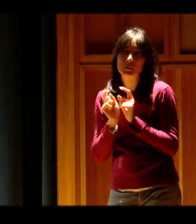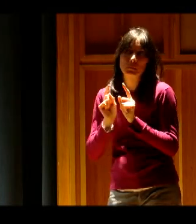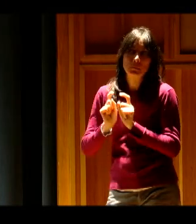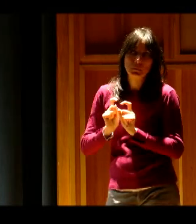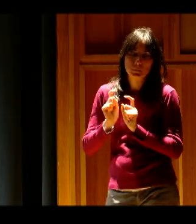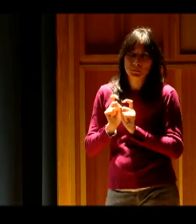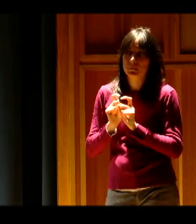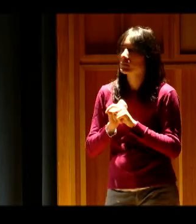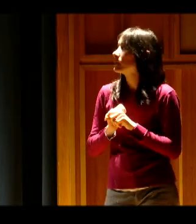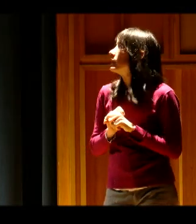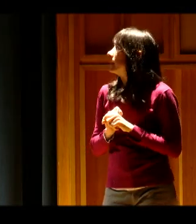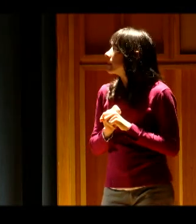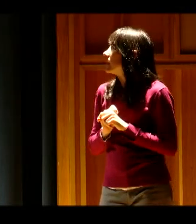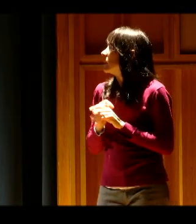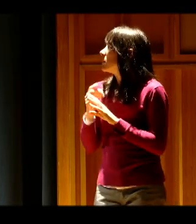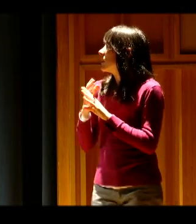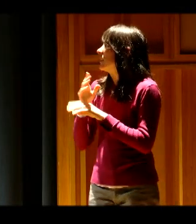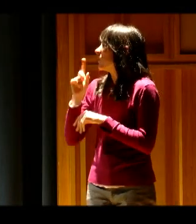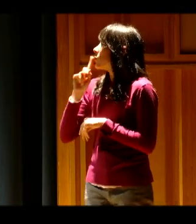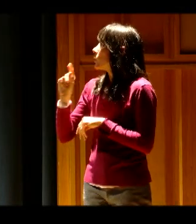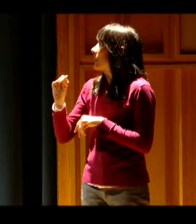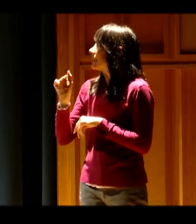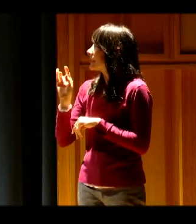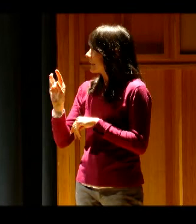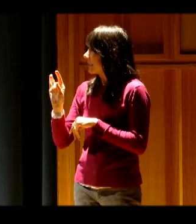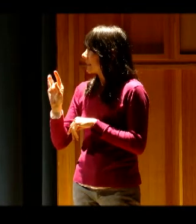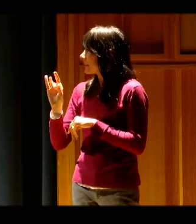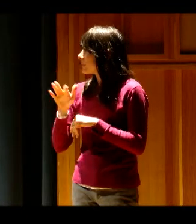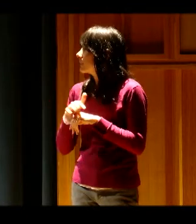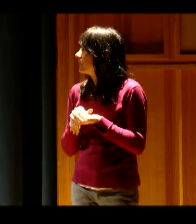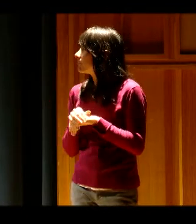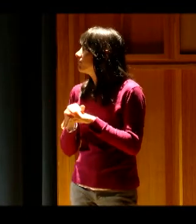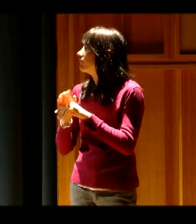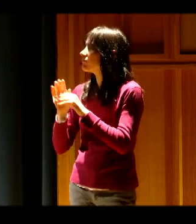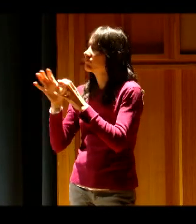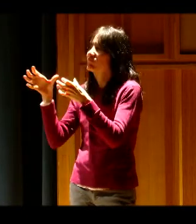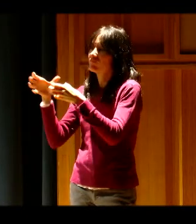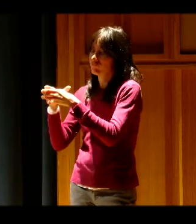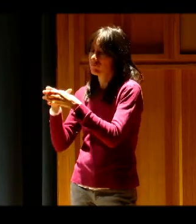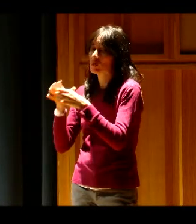It was actually 2018 COP talks, and we would invite organizations all over the country